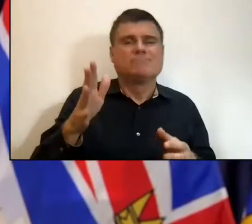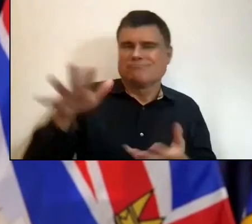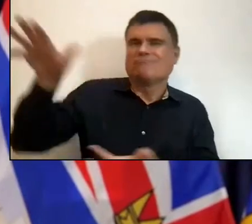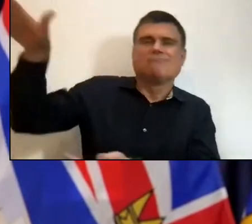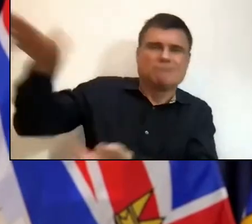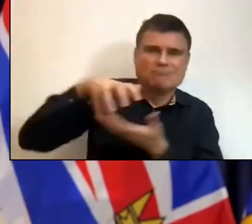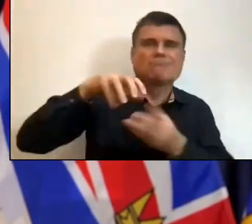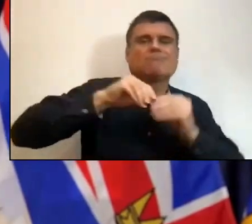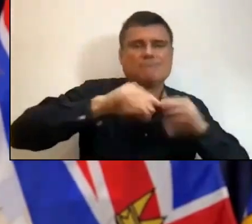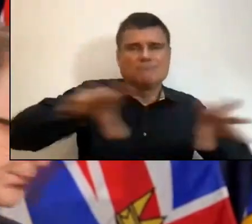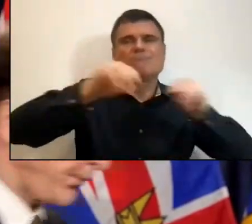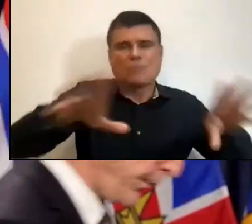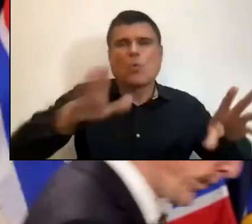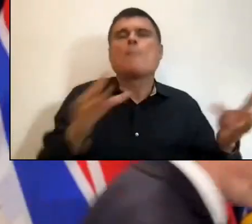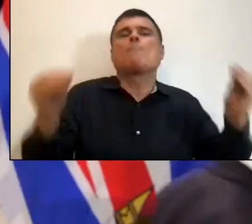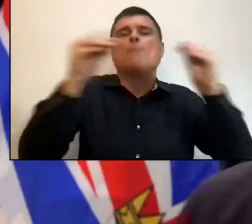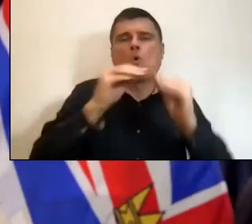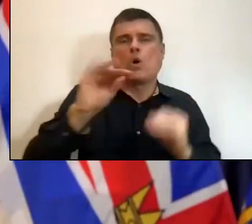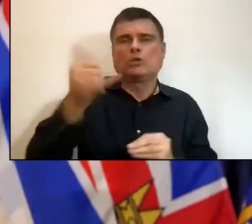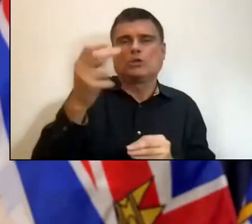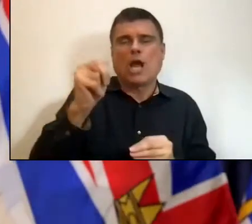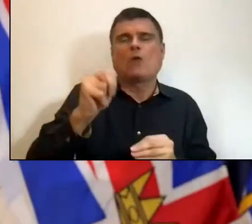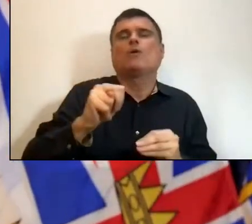we launched the program.